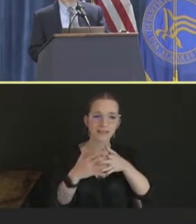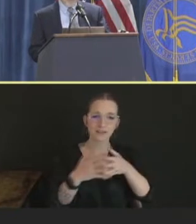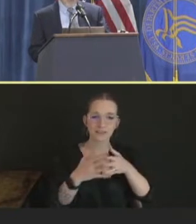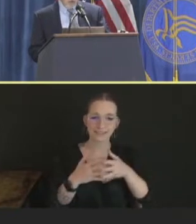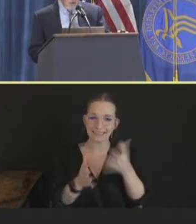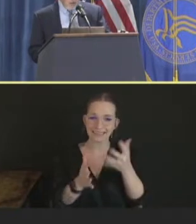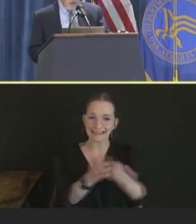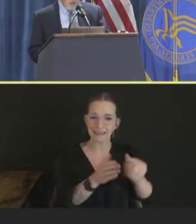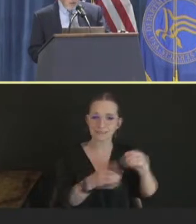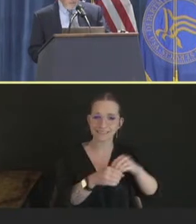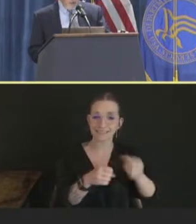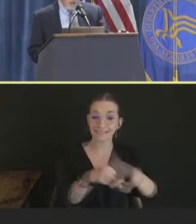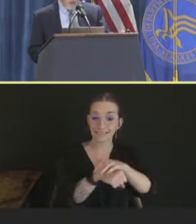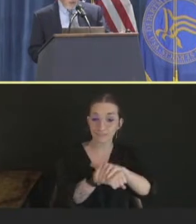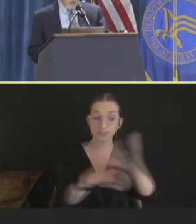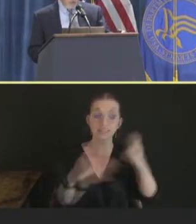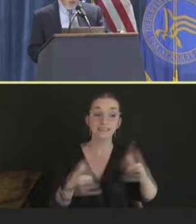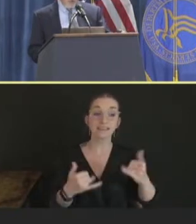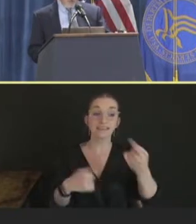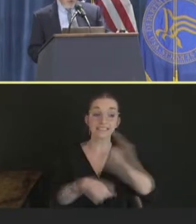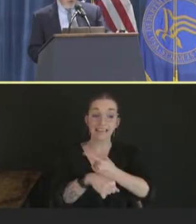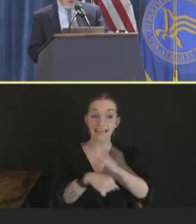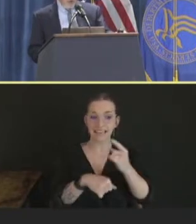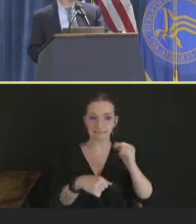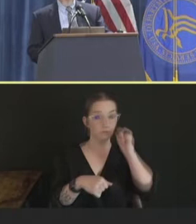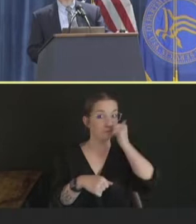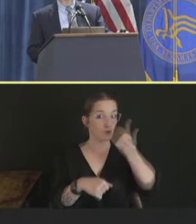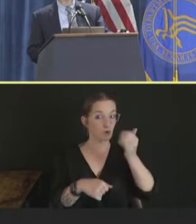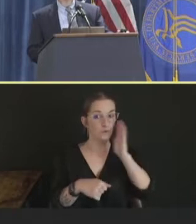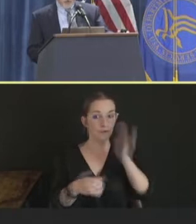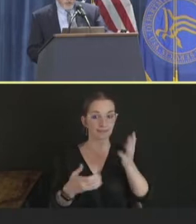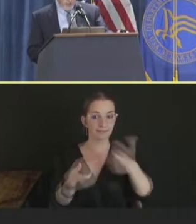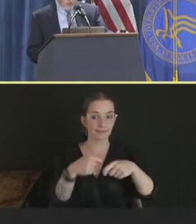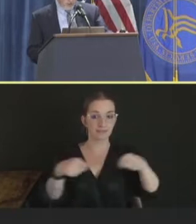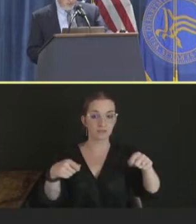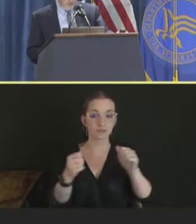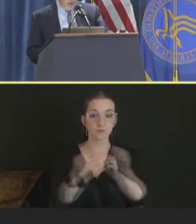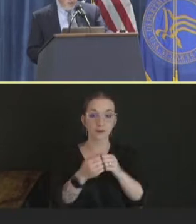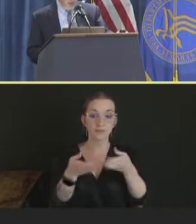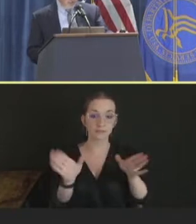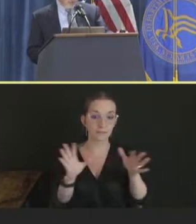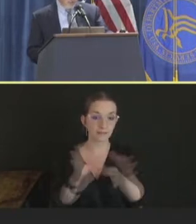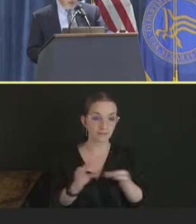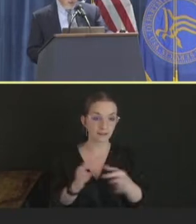Finally, a reminder for our 2023 meeting dates.